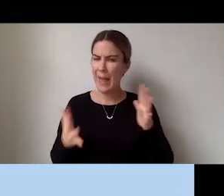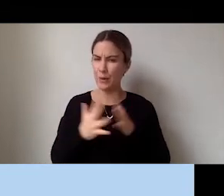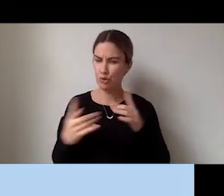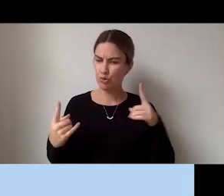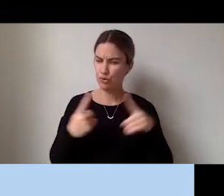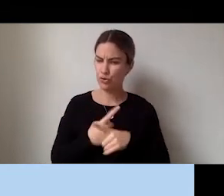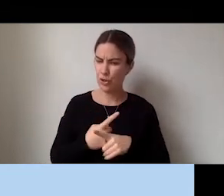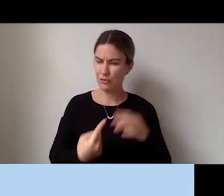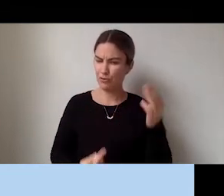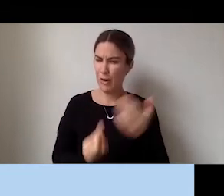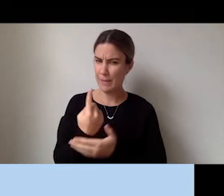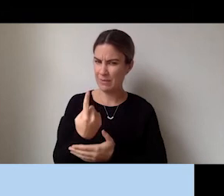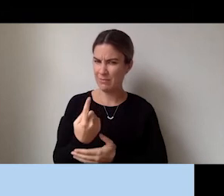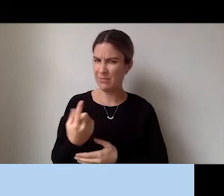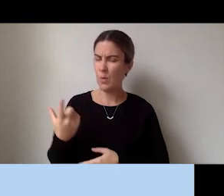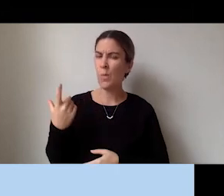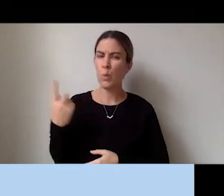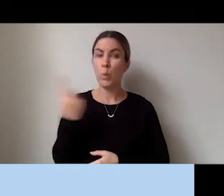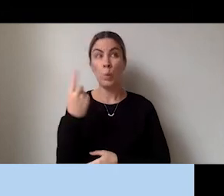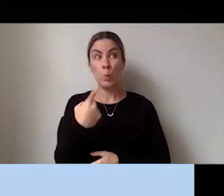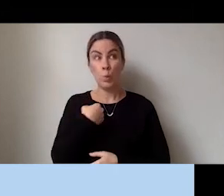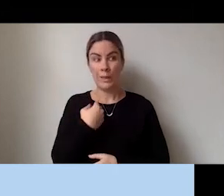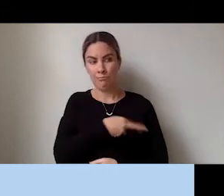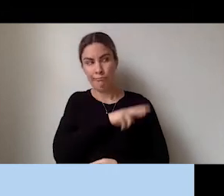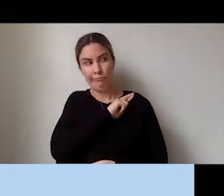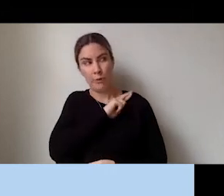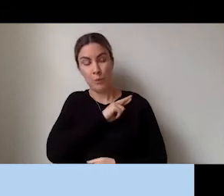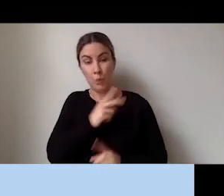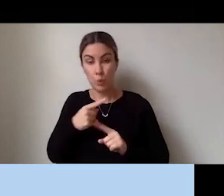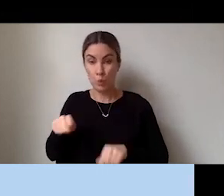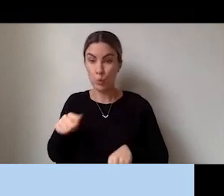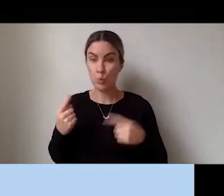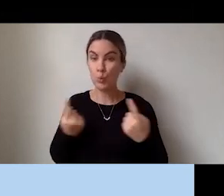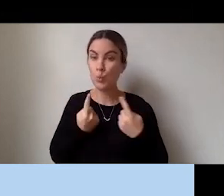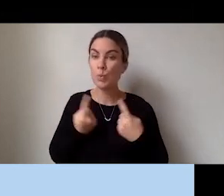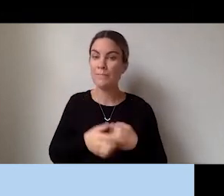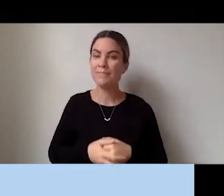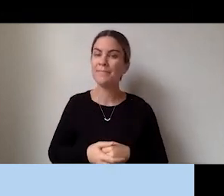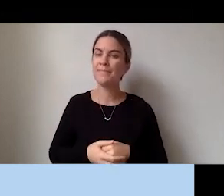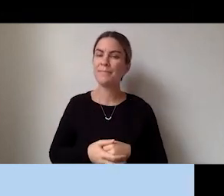The reason I was looking at this picture was because I was - I was reading a poem the other day.